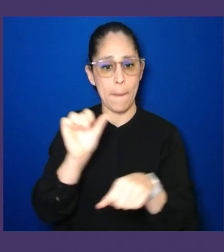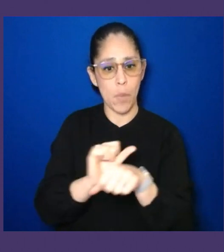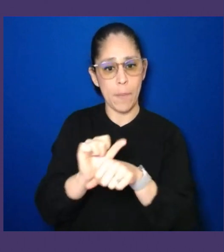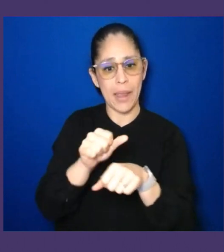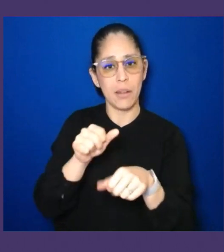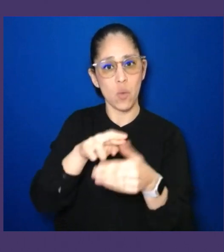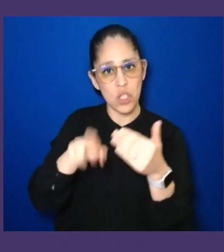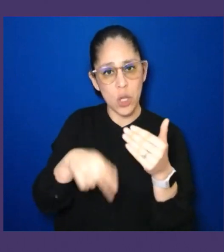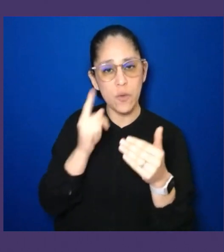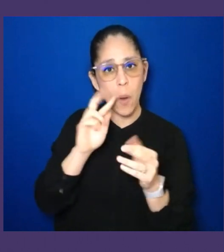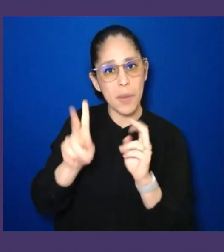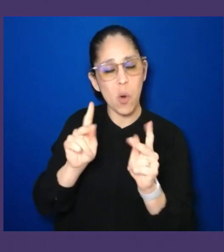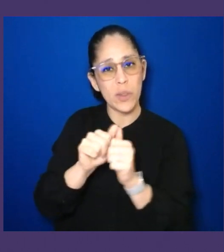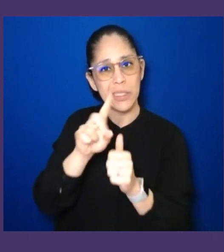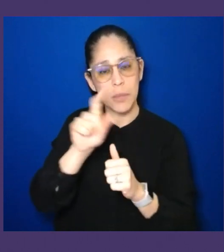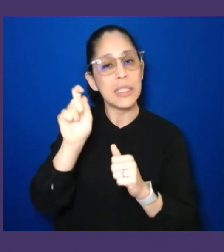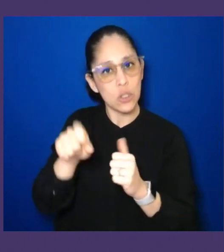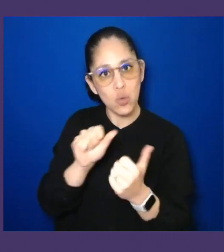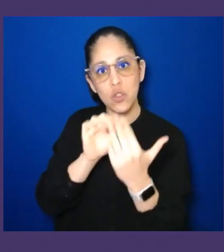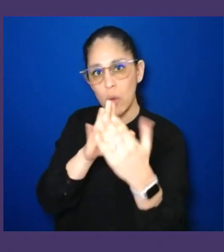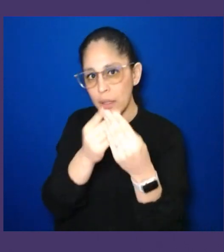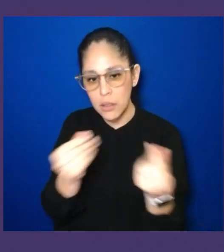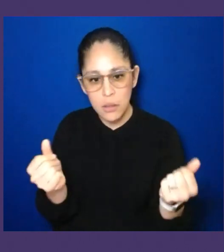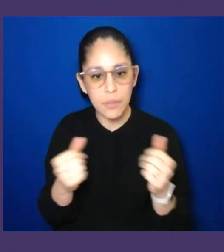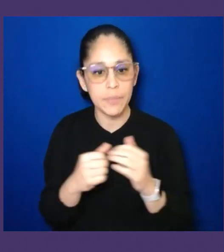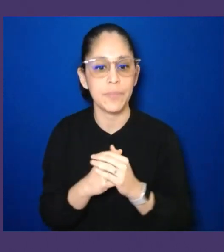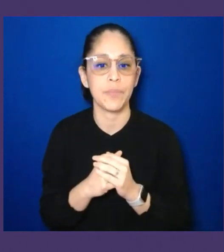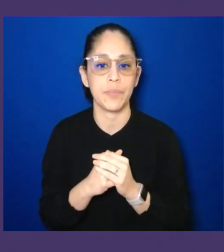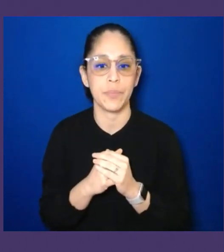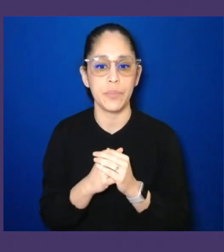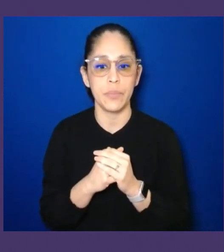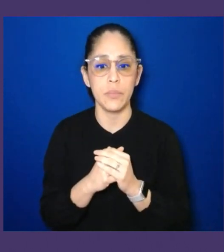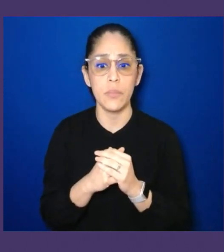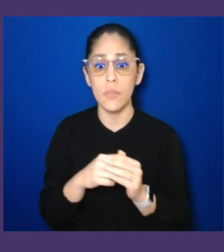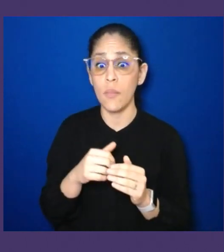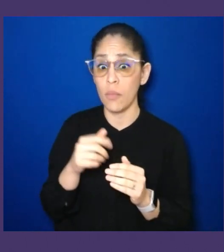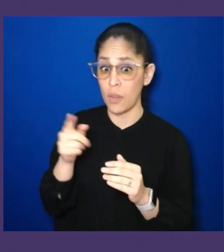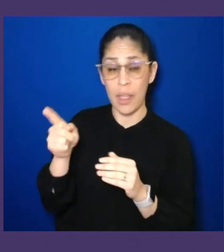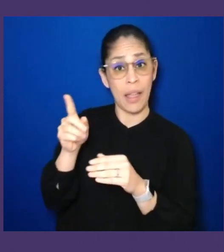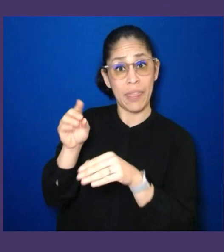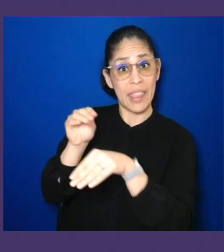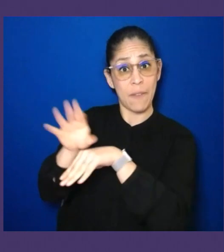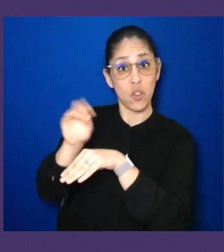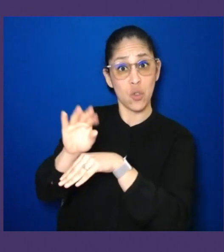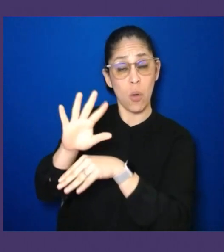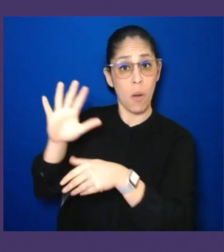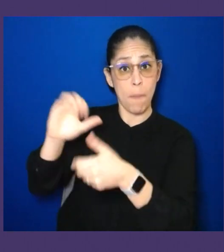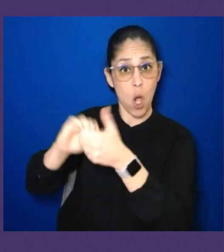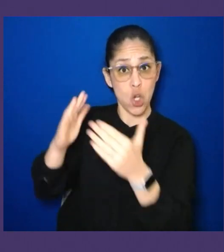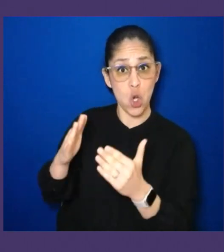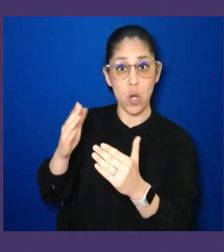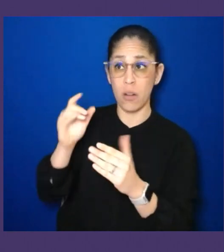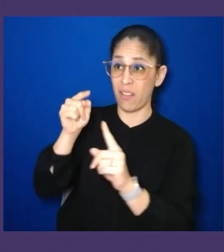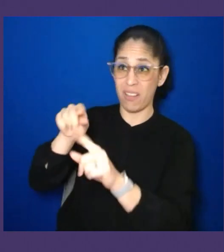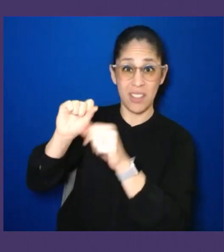this other incredibly influential pillar of society, which is business. Corporations have tremendous influence,